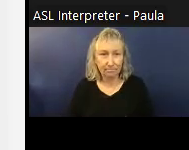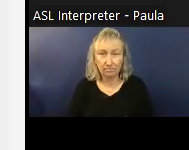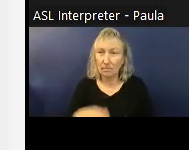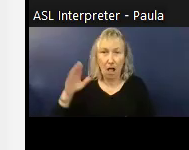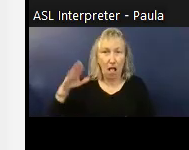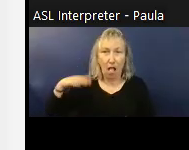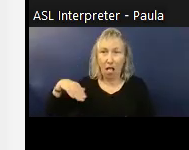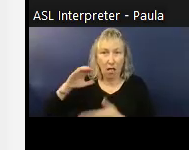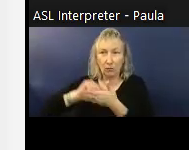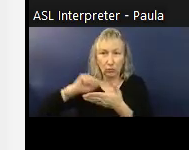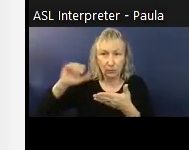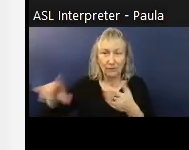We just reorganized it.